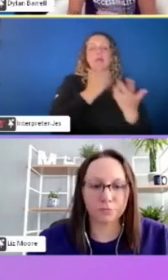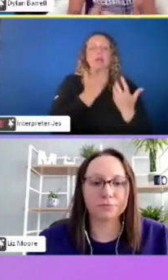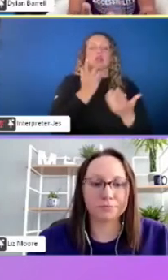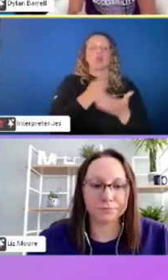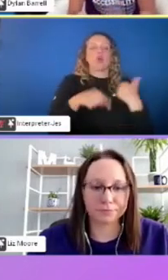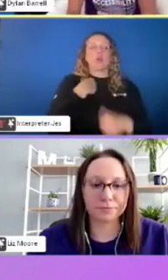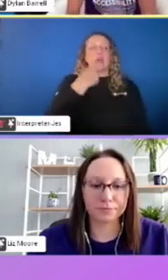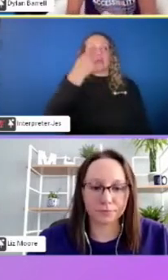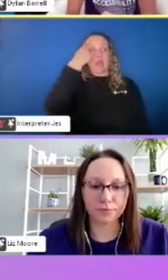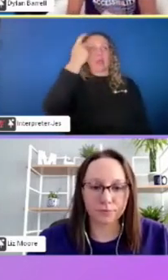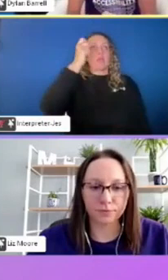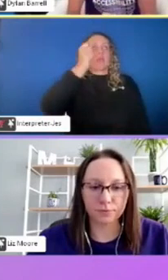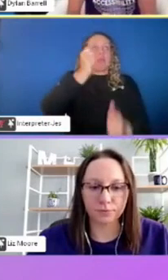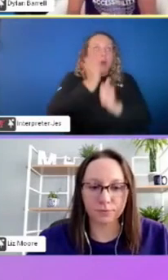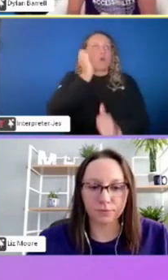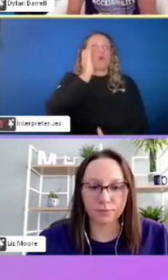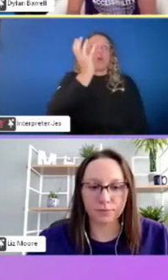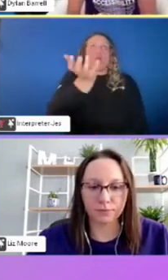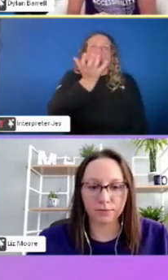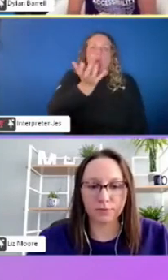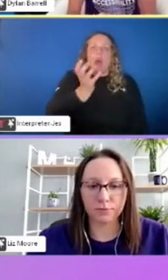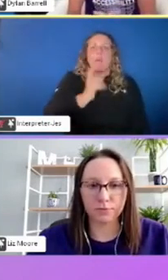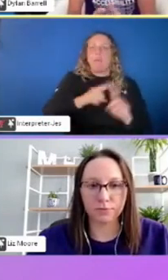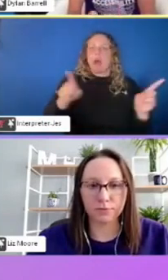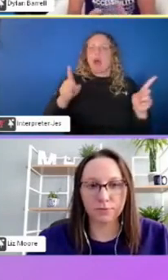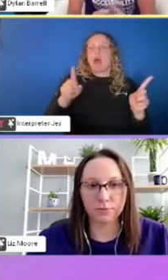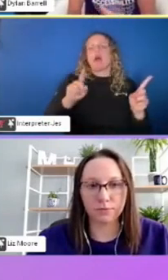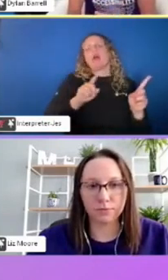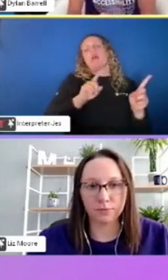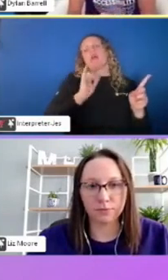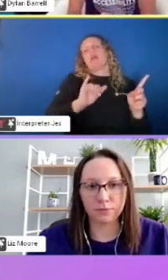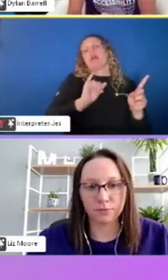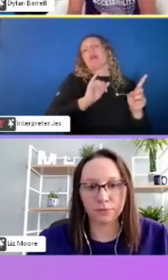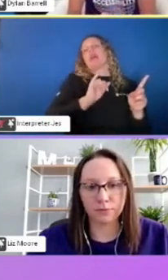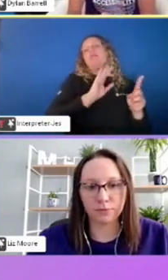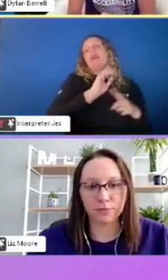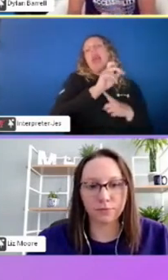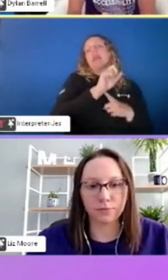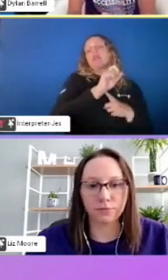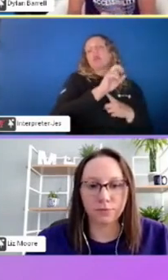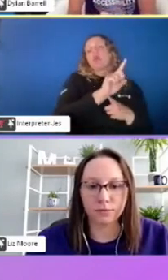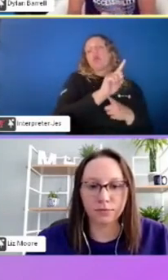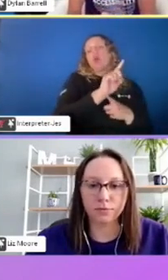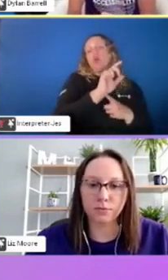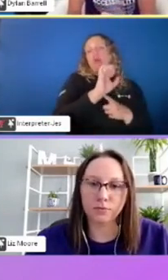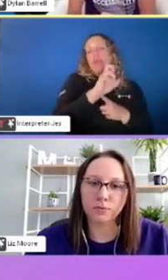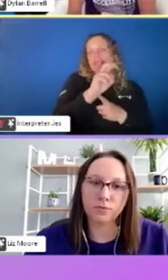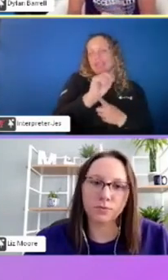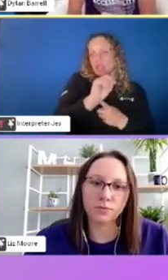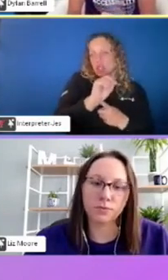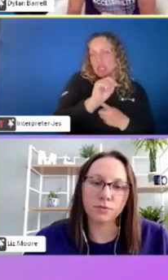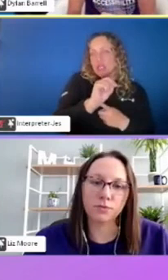There are other differences to the axe DevTools extension. For example, the axe DevTools extension